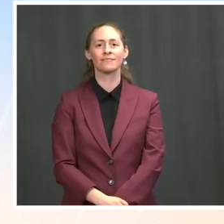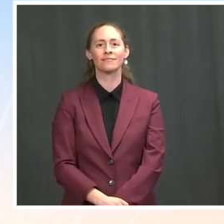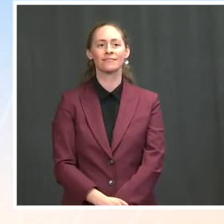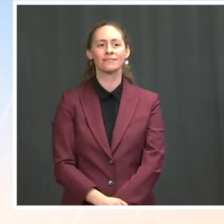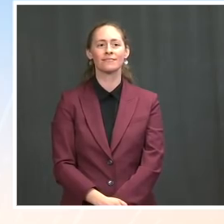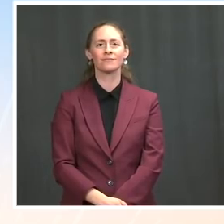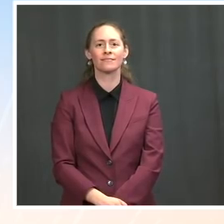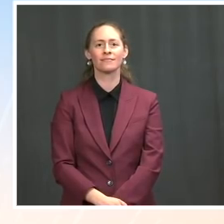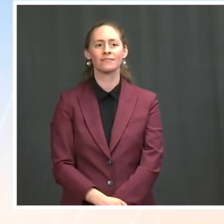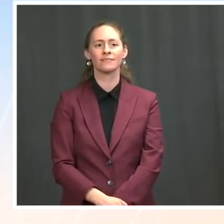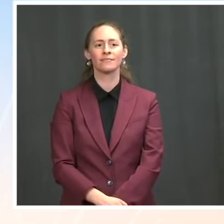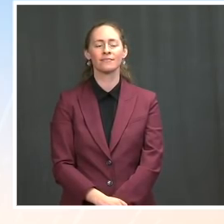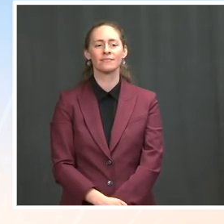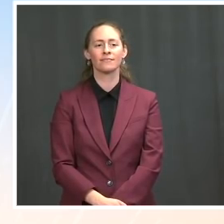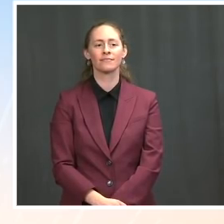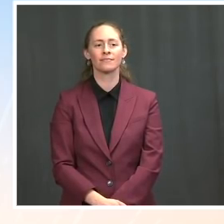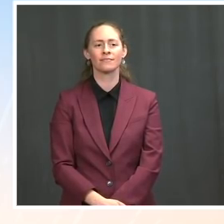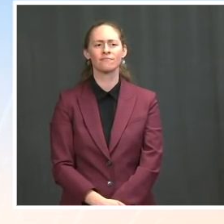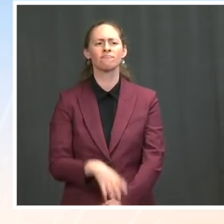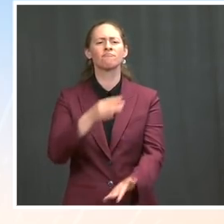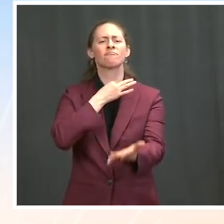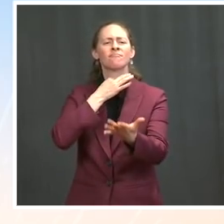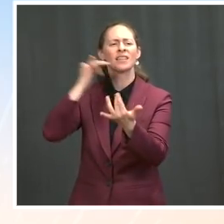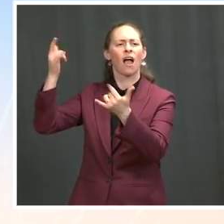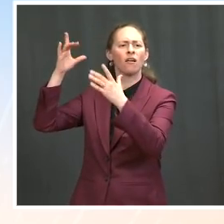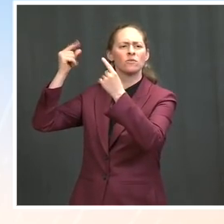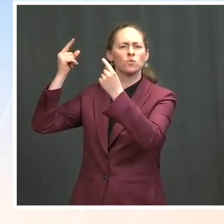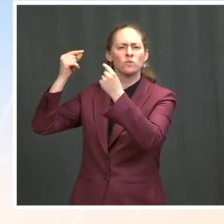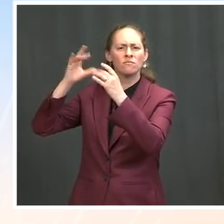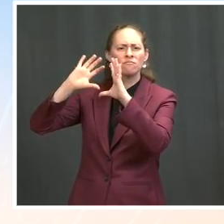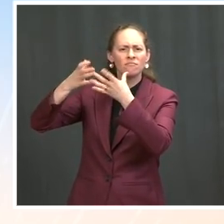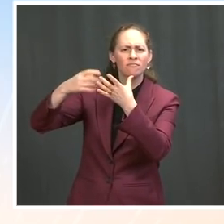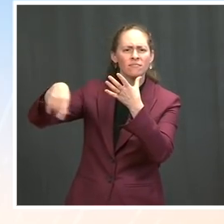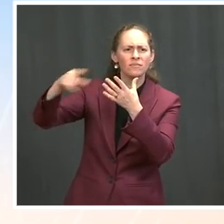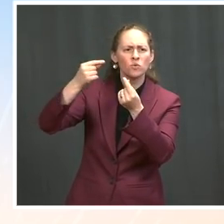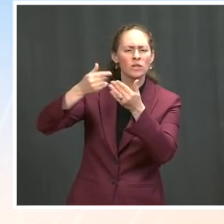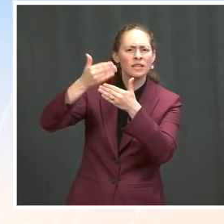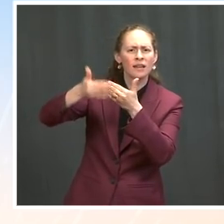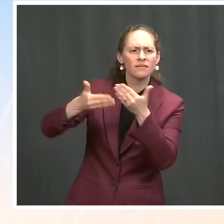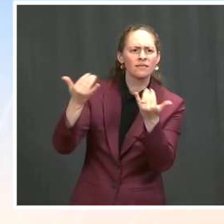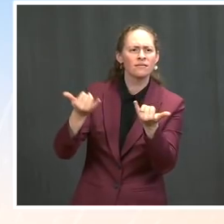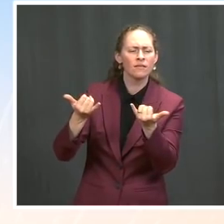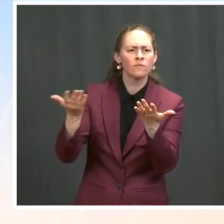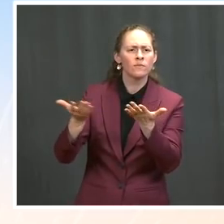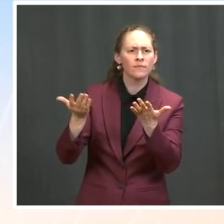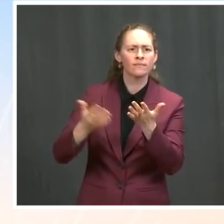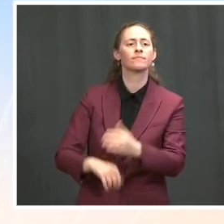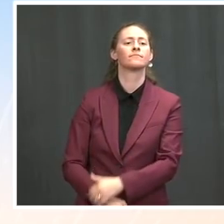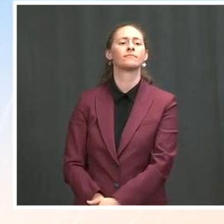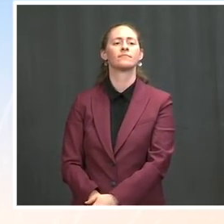is taking now to implement the understandings reached by President Biden and President Putin in Geneva?